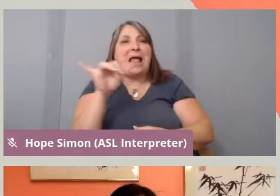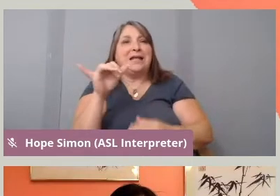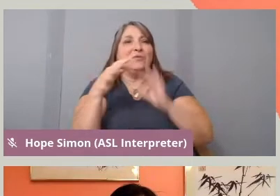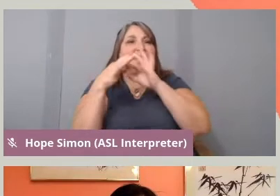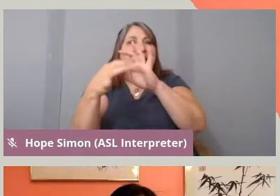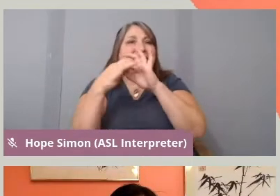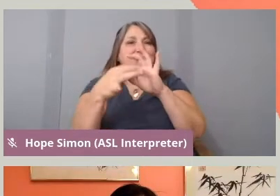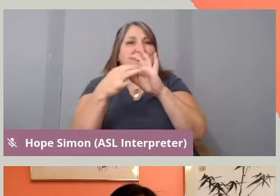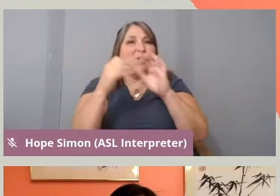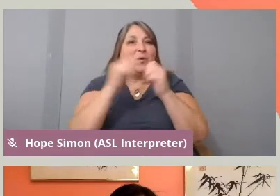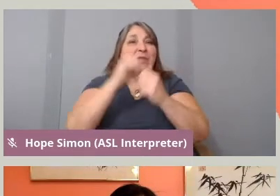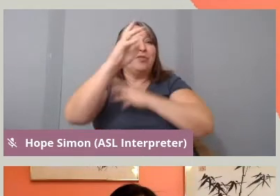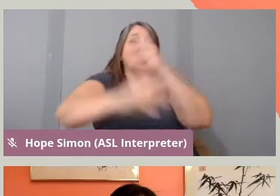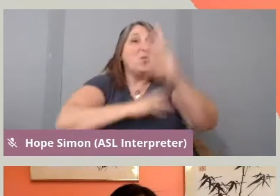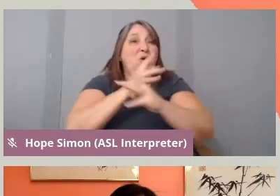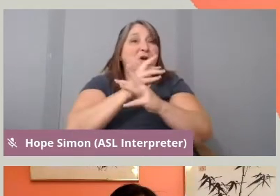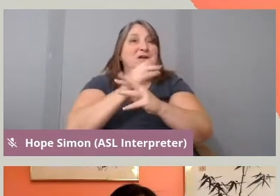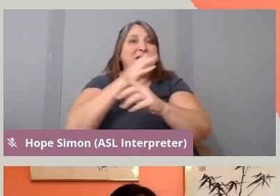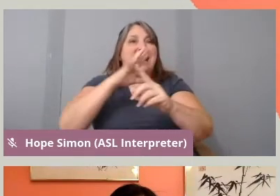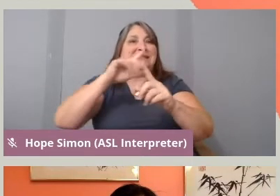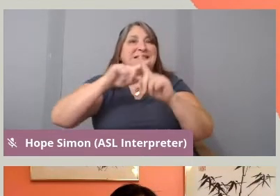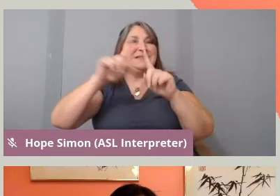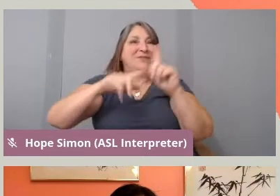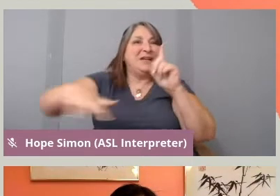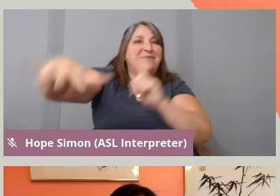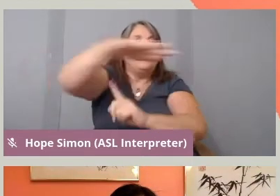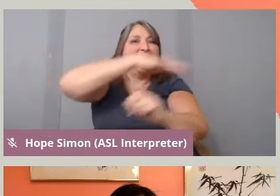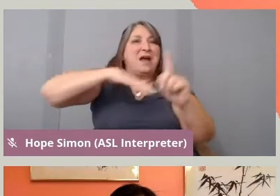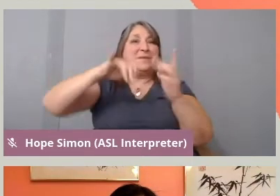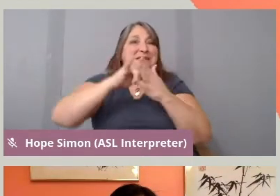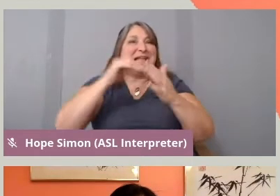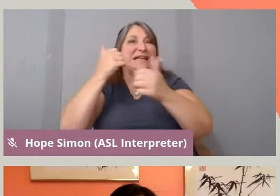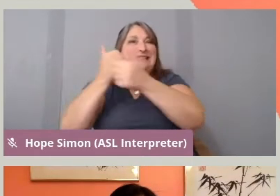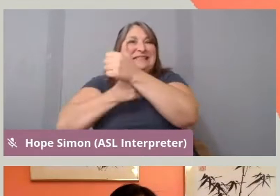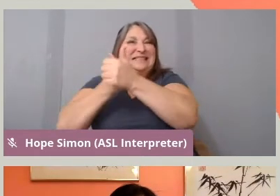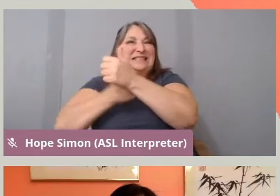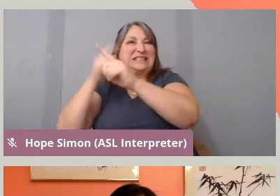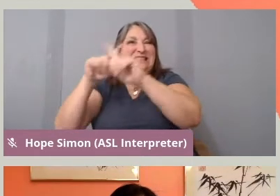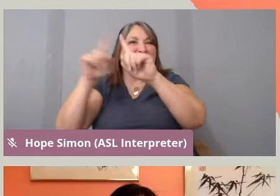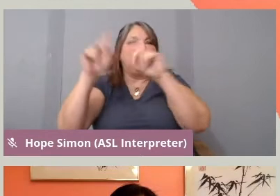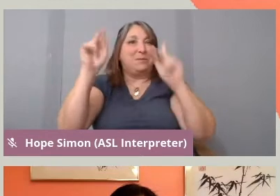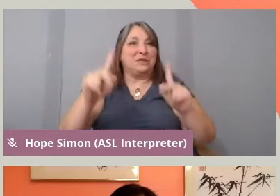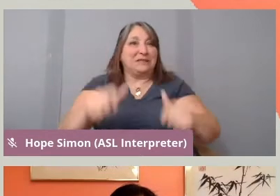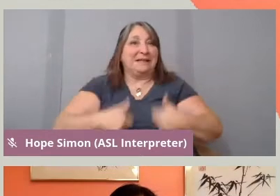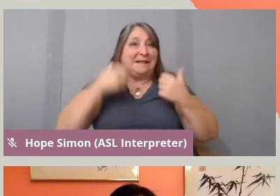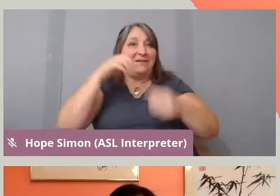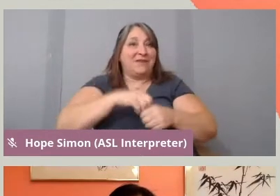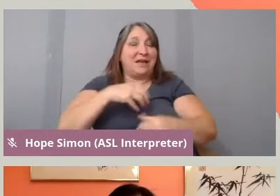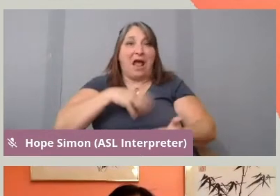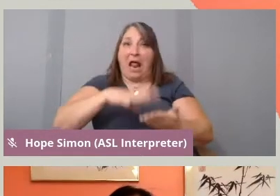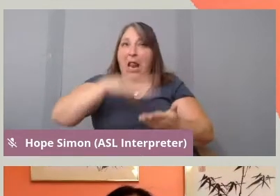to the rest of the world and environments that these people were living in? And so I learned a lot, it was really a very